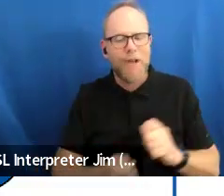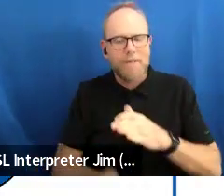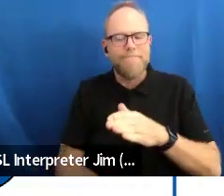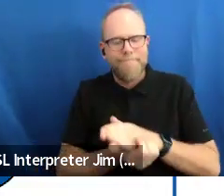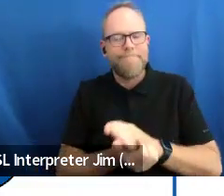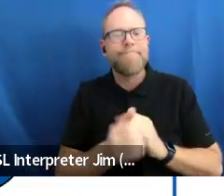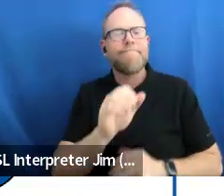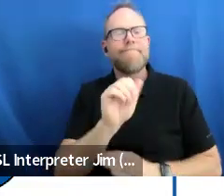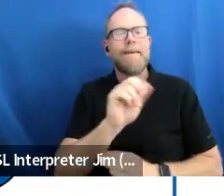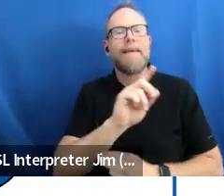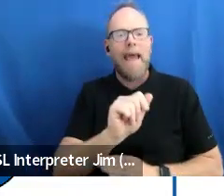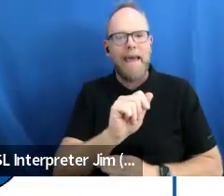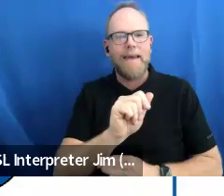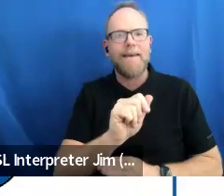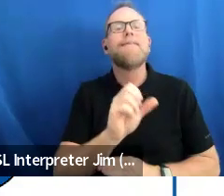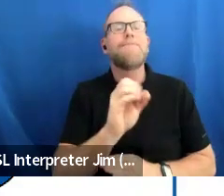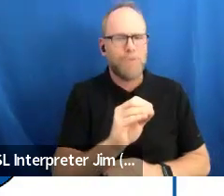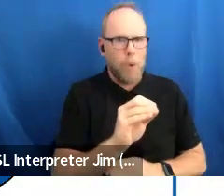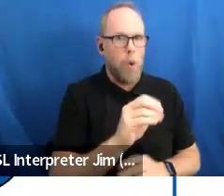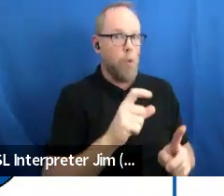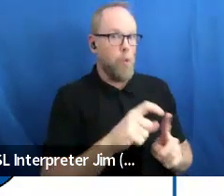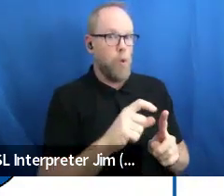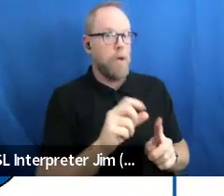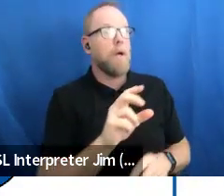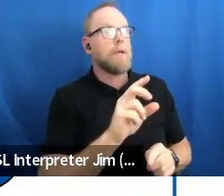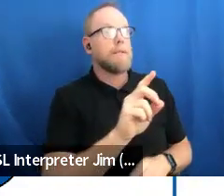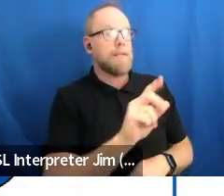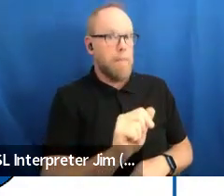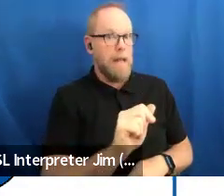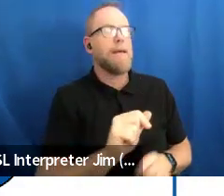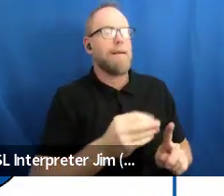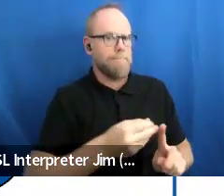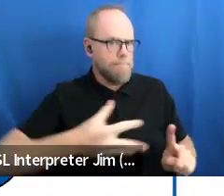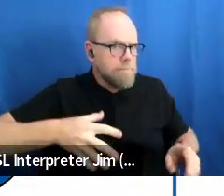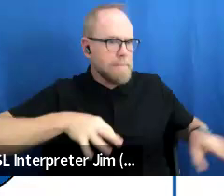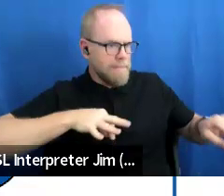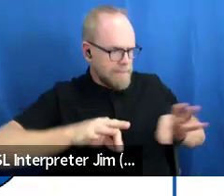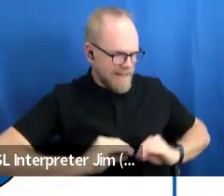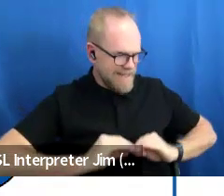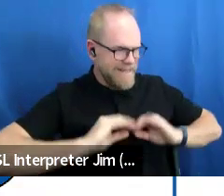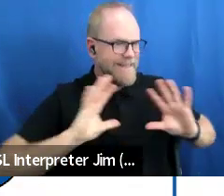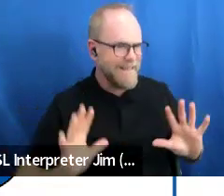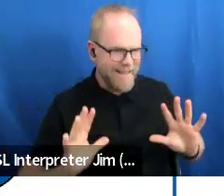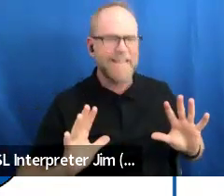disability to try to clarify and try to make it clear that a wide variety of people should be